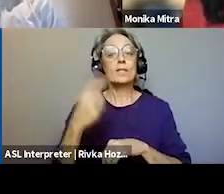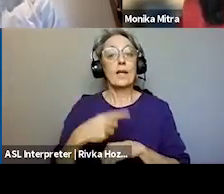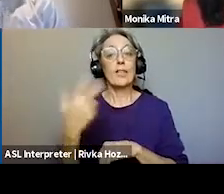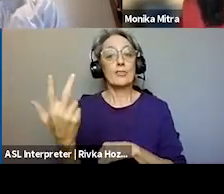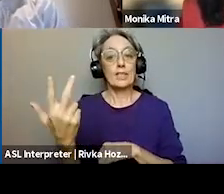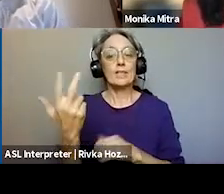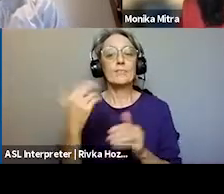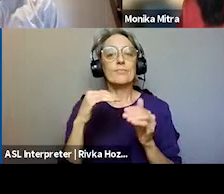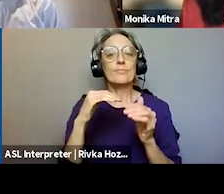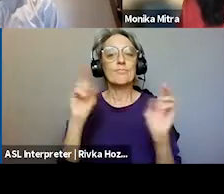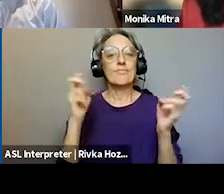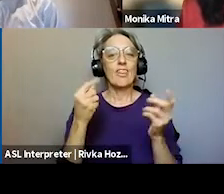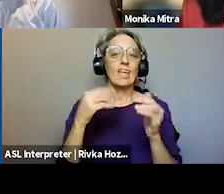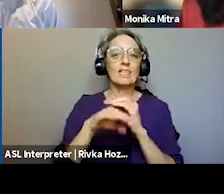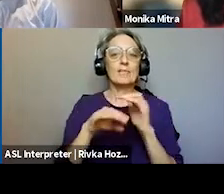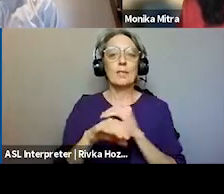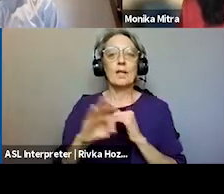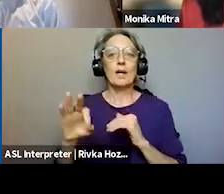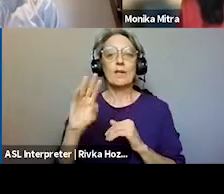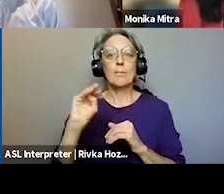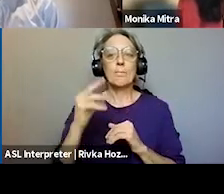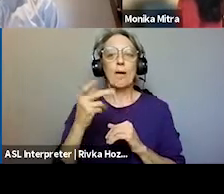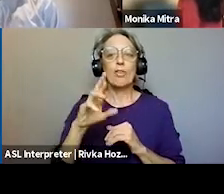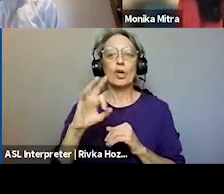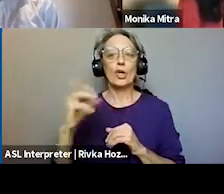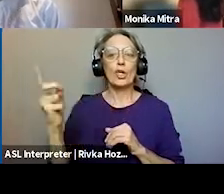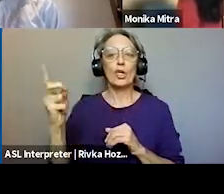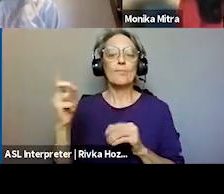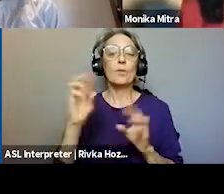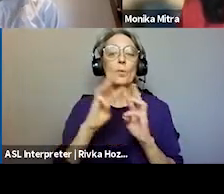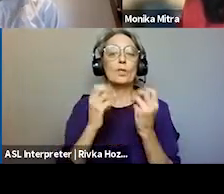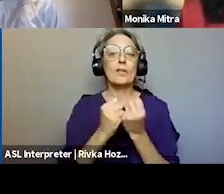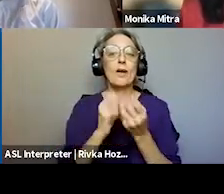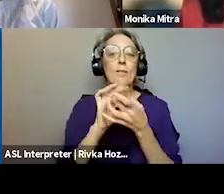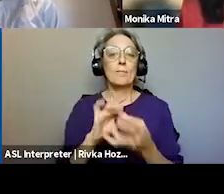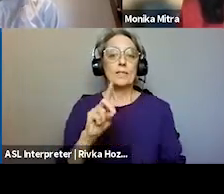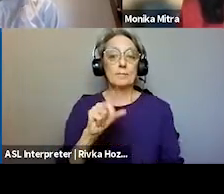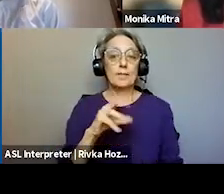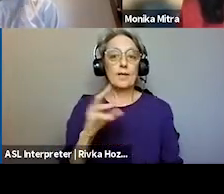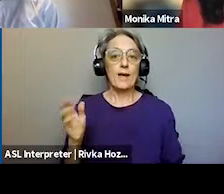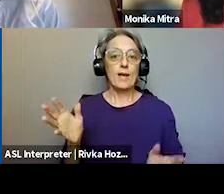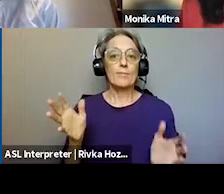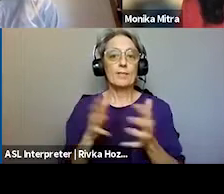of Motherhood – A Workshop on Disability and Pregnancy. I just realized I pulled up notes from